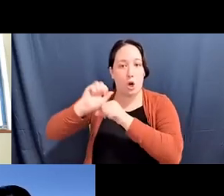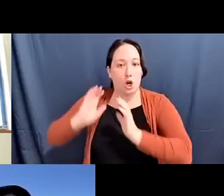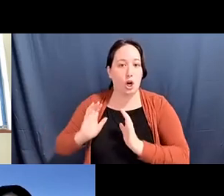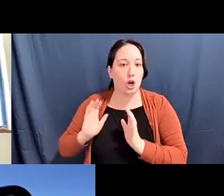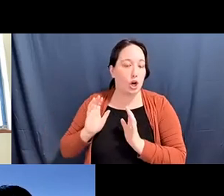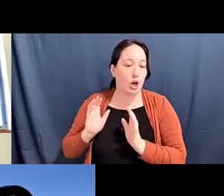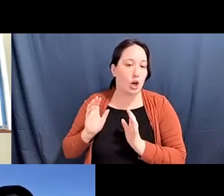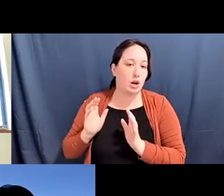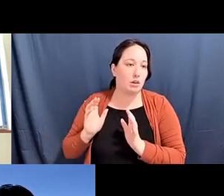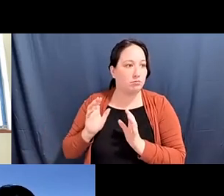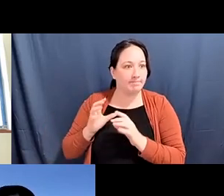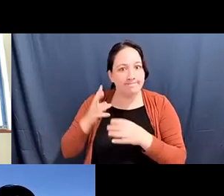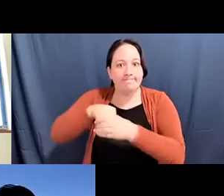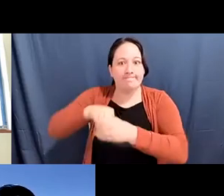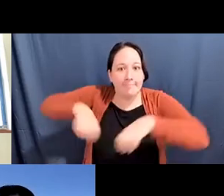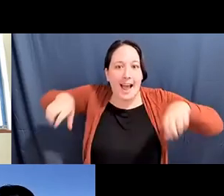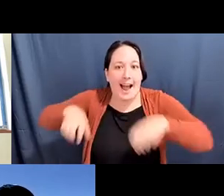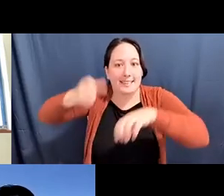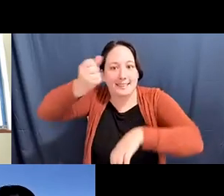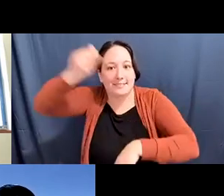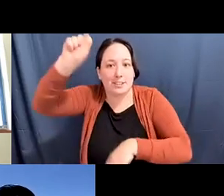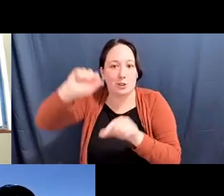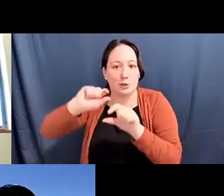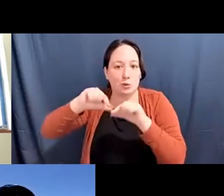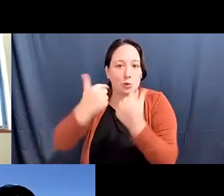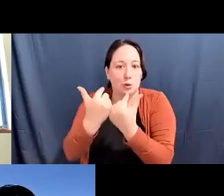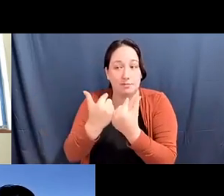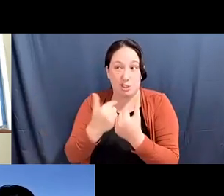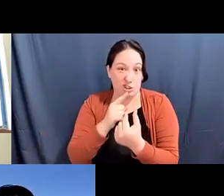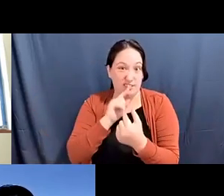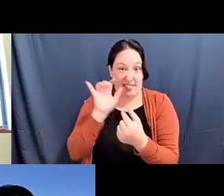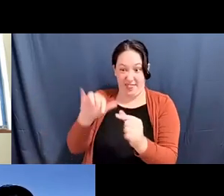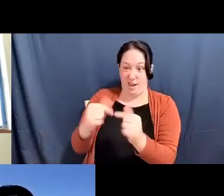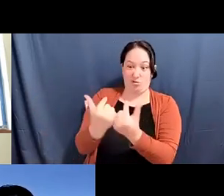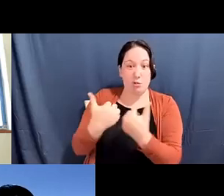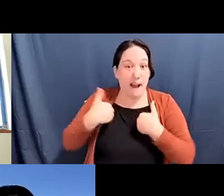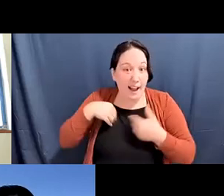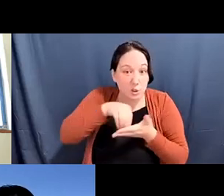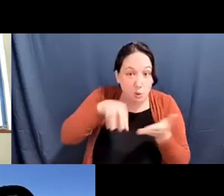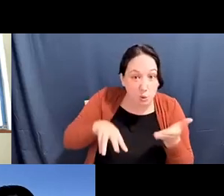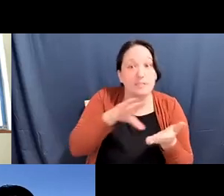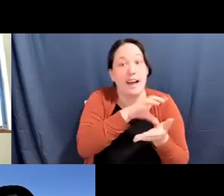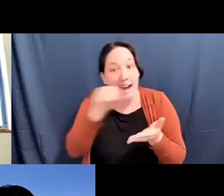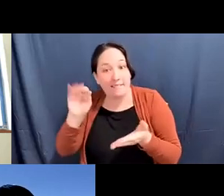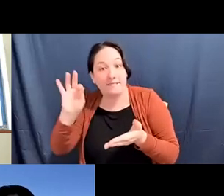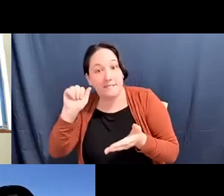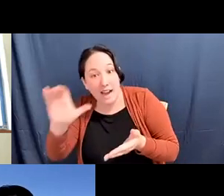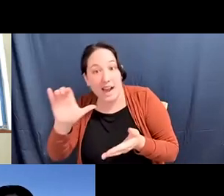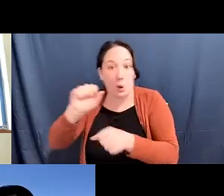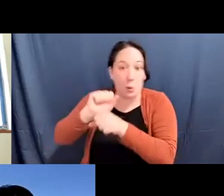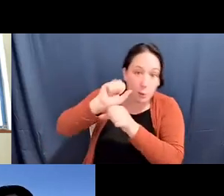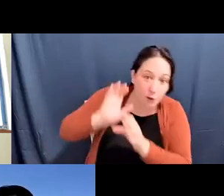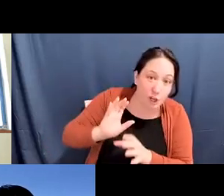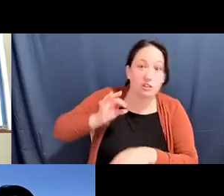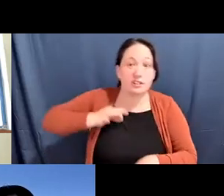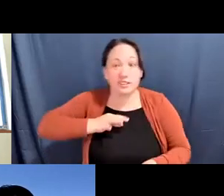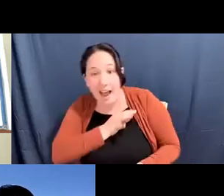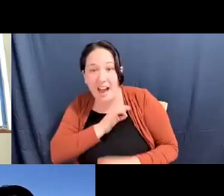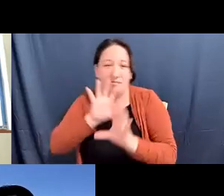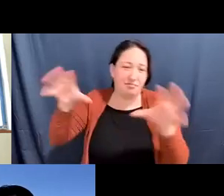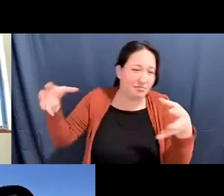Katherine Lee: activist group, so this was comprised of students, it was comprised of workers on campus, of staff on campus, and also instructors.